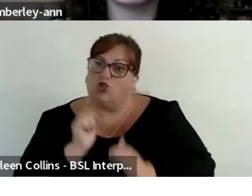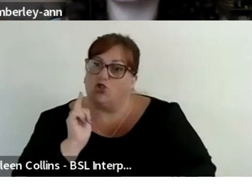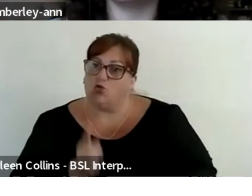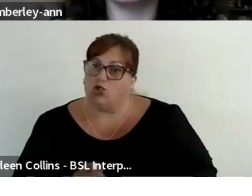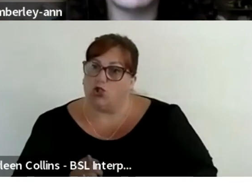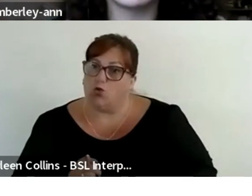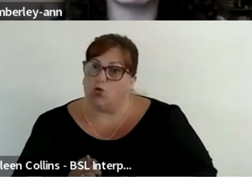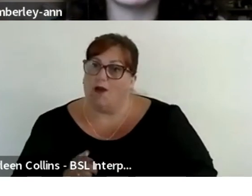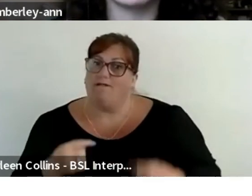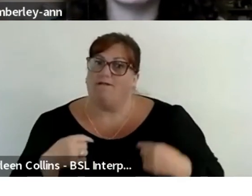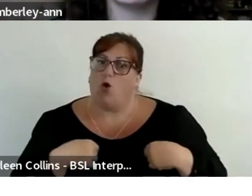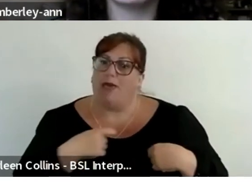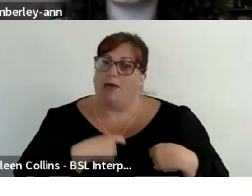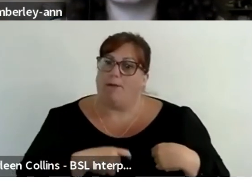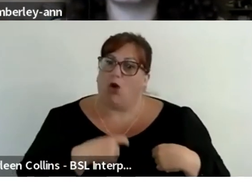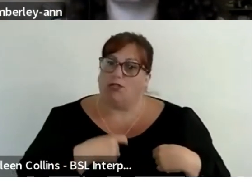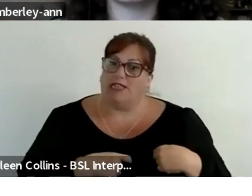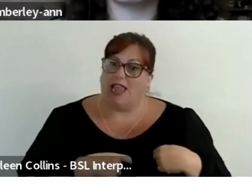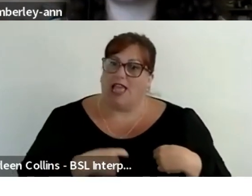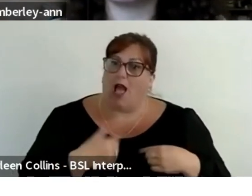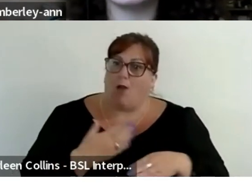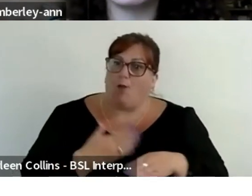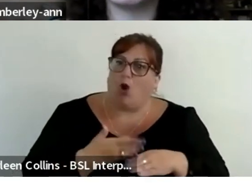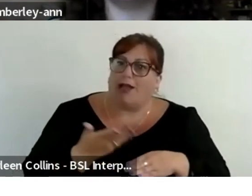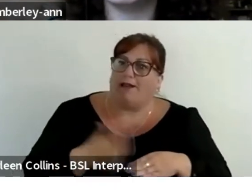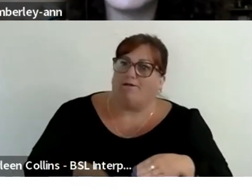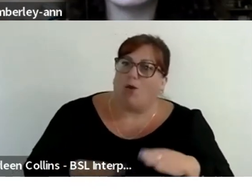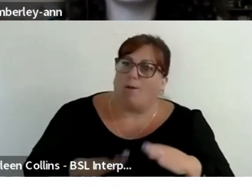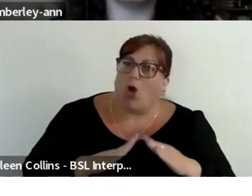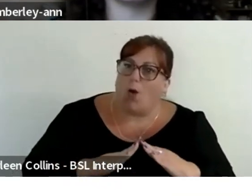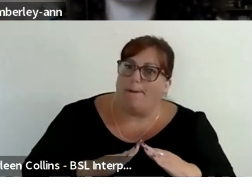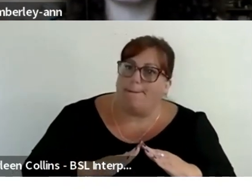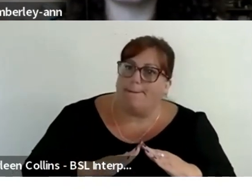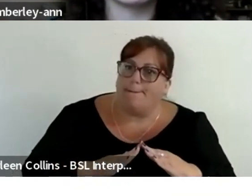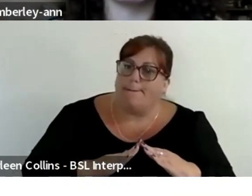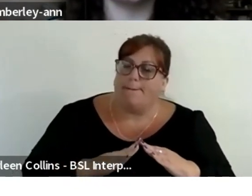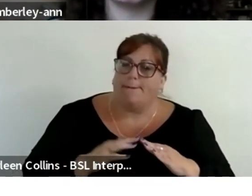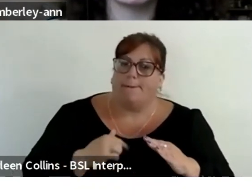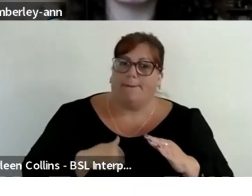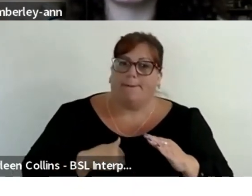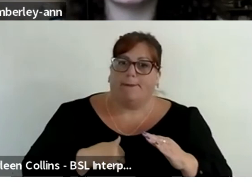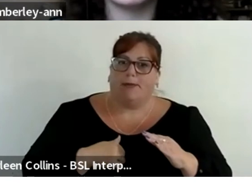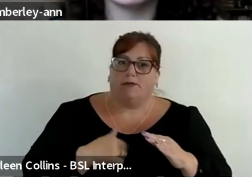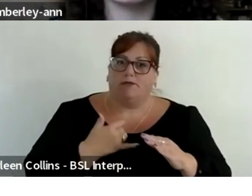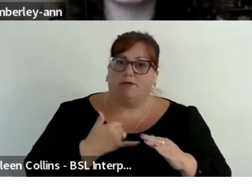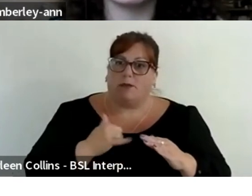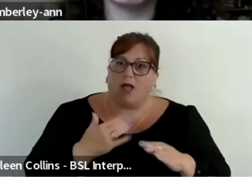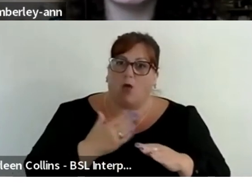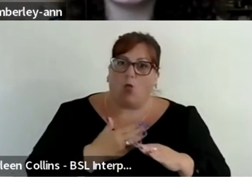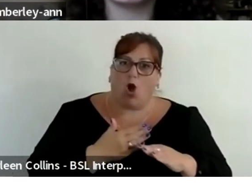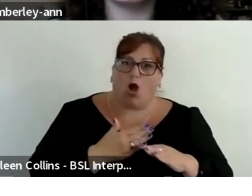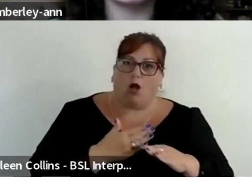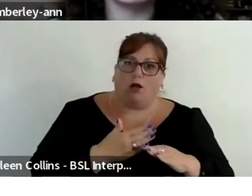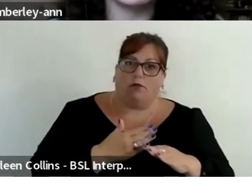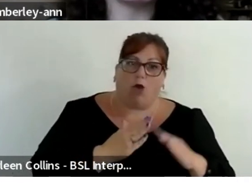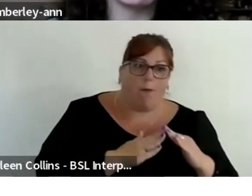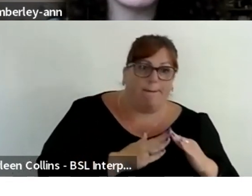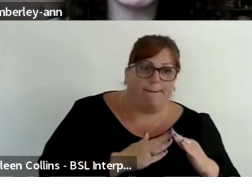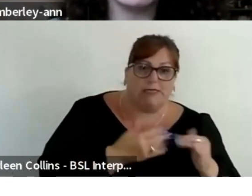I do a mix between three days at home, two-days in the office am some people more, some people less. It is possible.